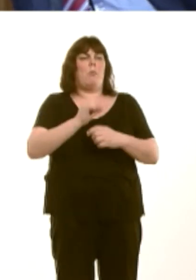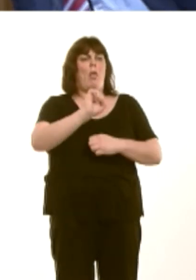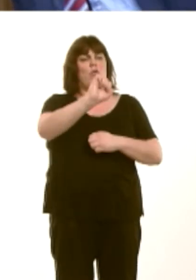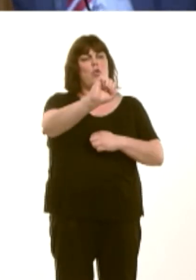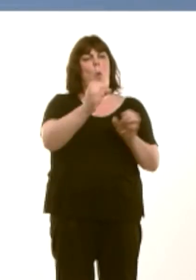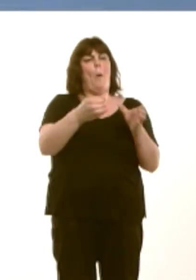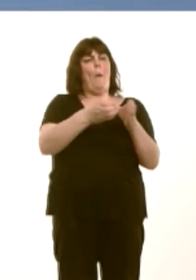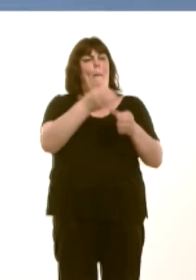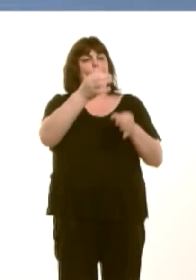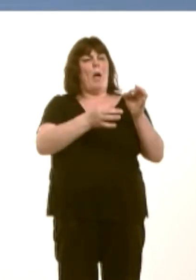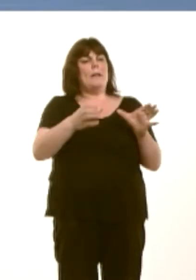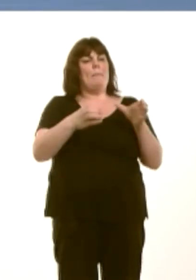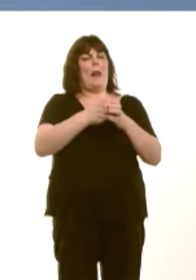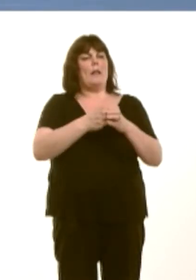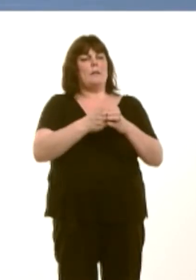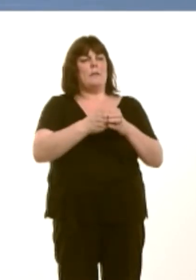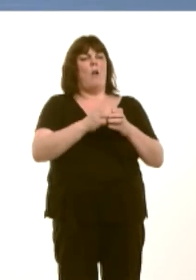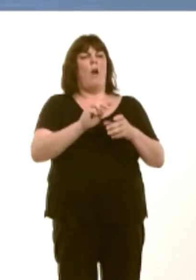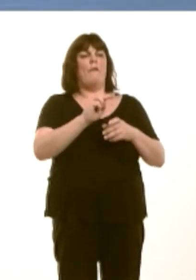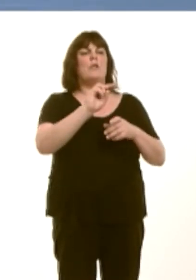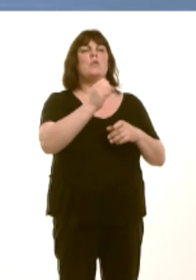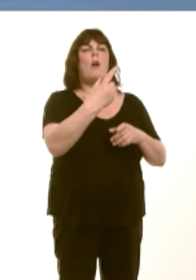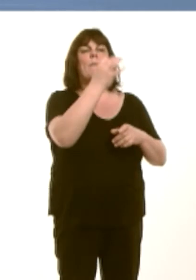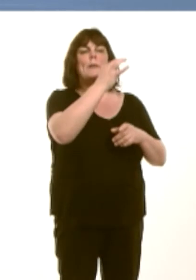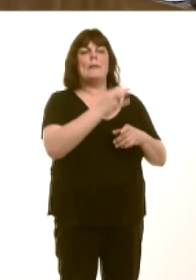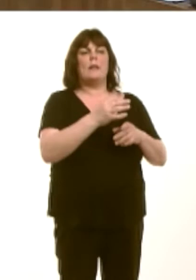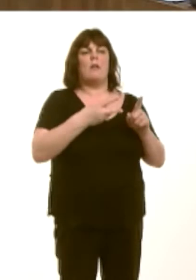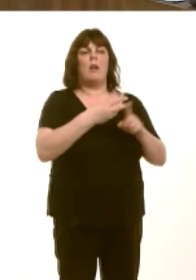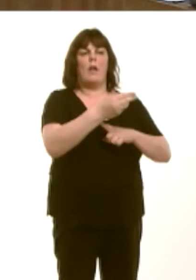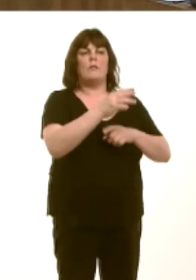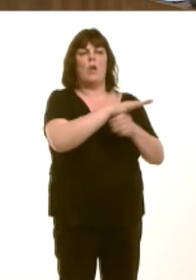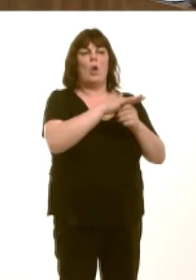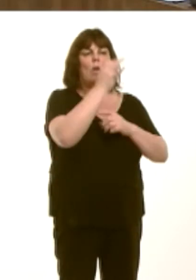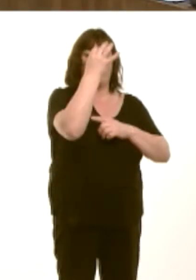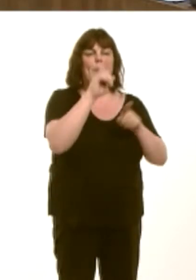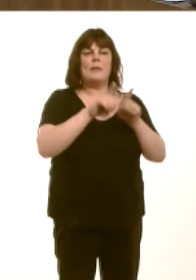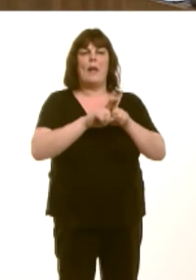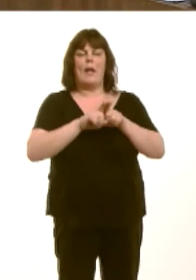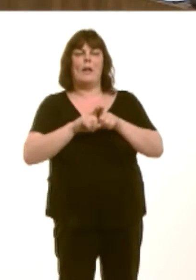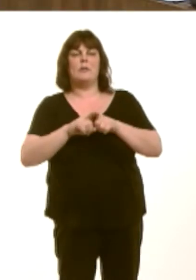which are a 12% cut for local government and a 20% cut in education spending.